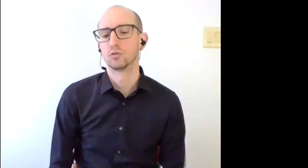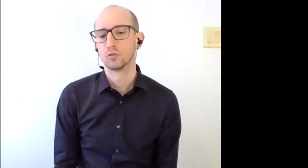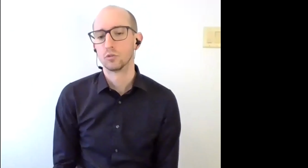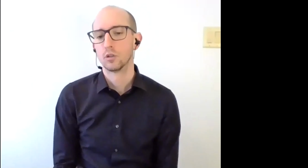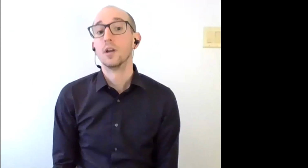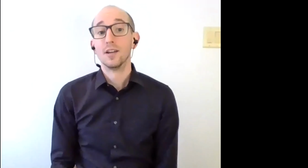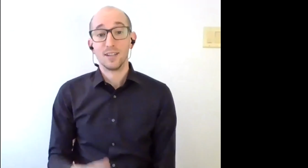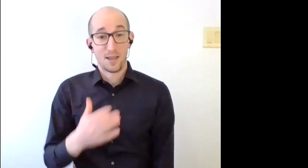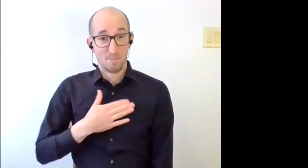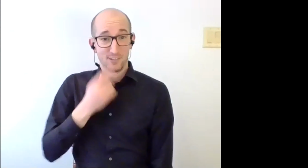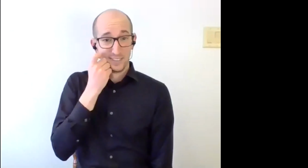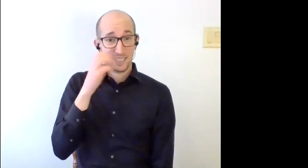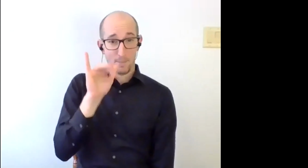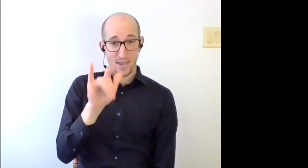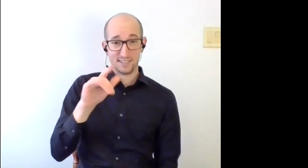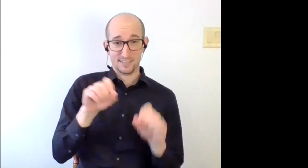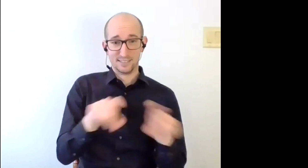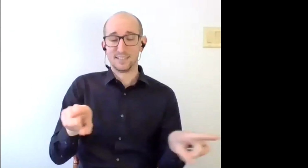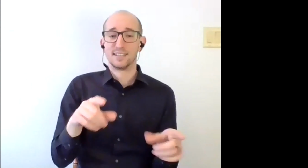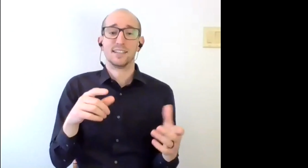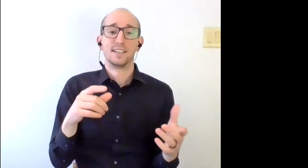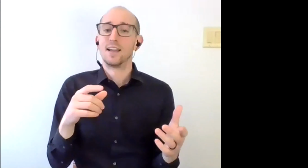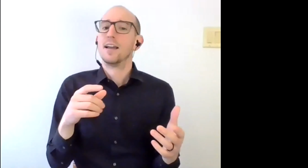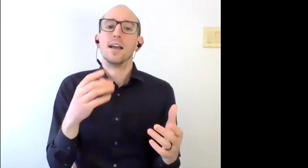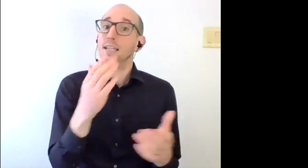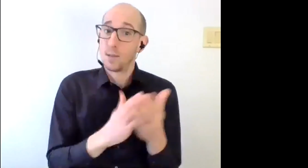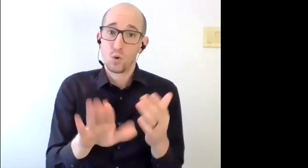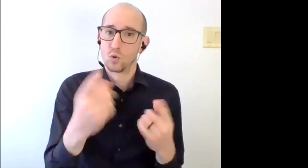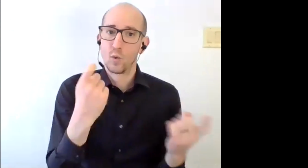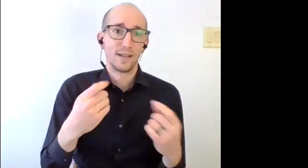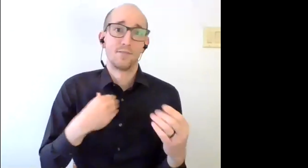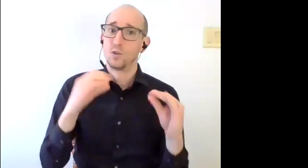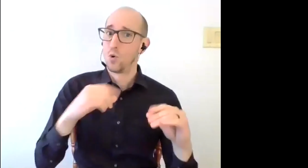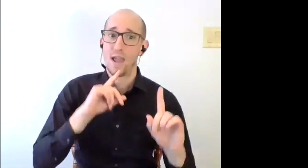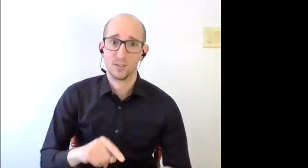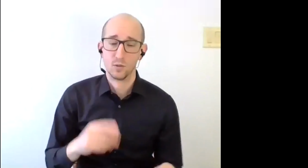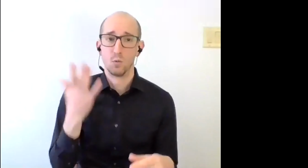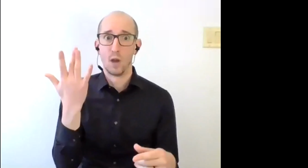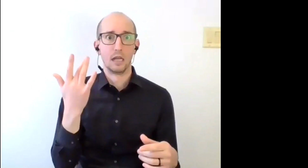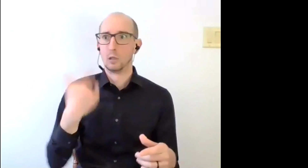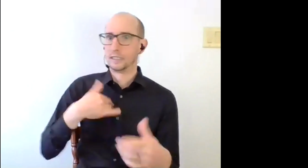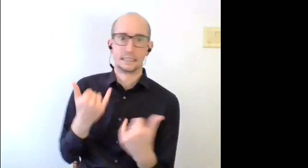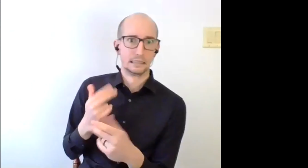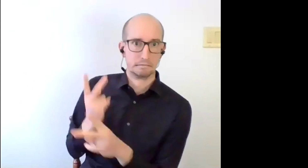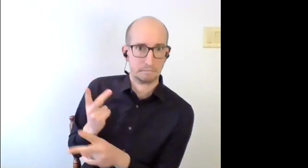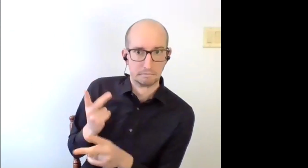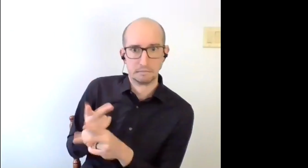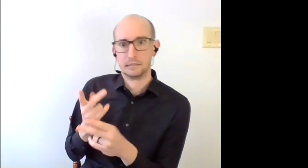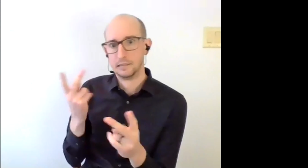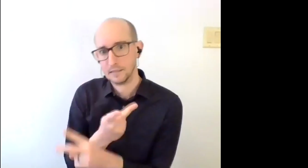questions answered. » I told you in the e-mail, we don't have questions,